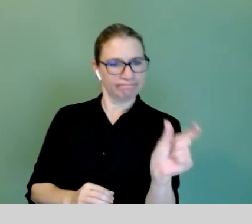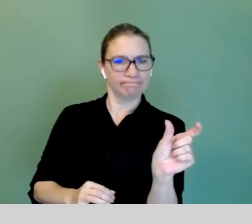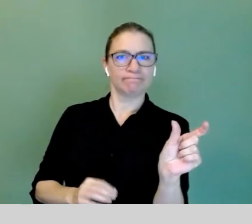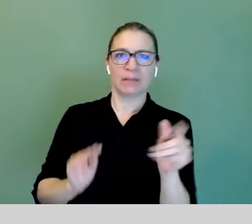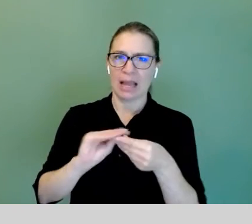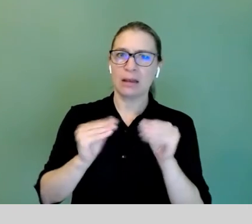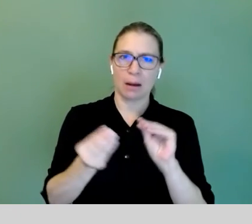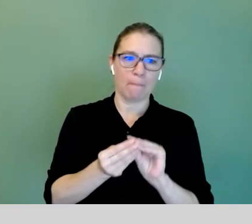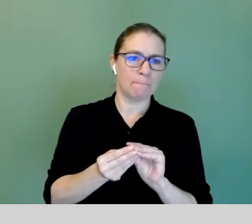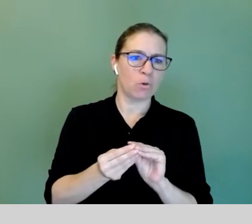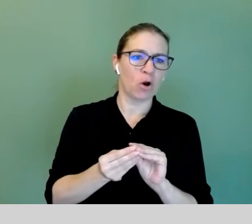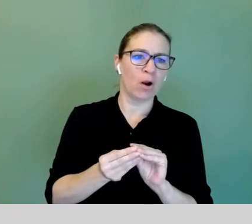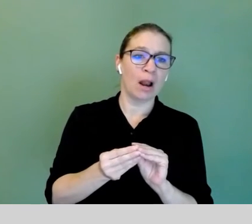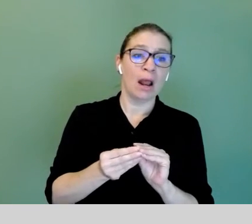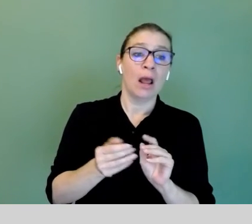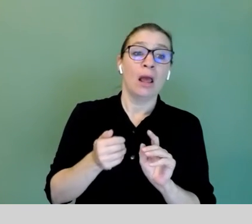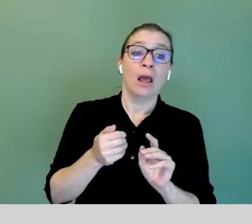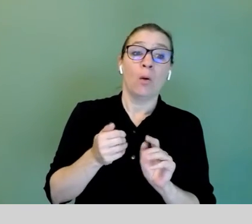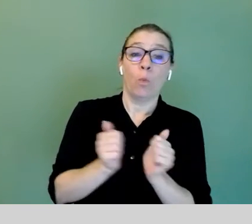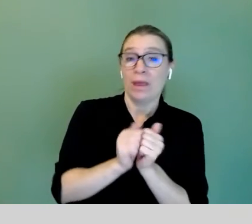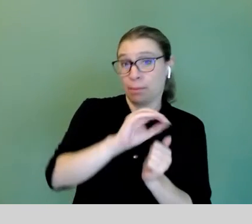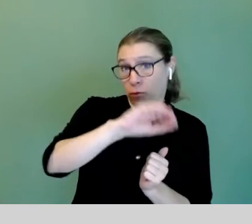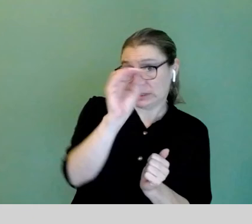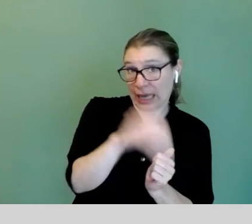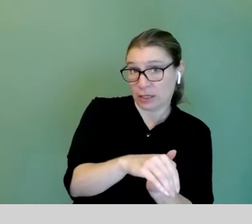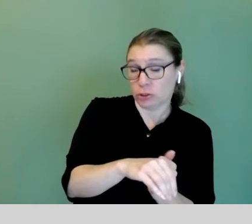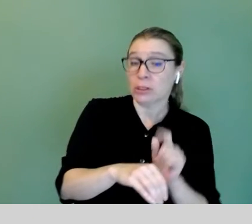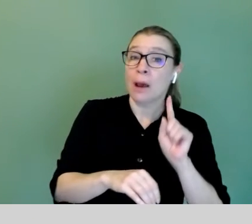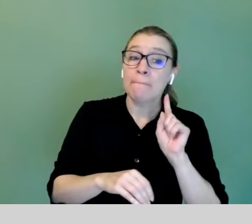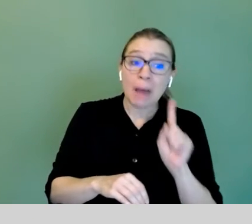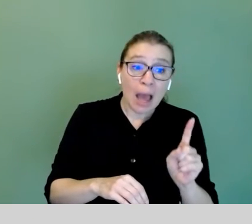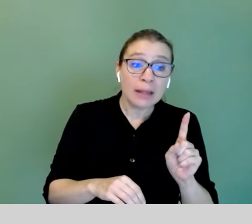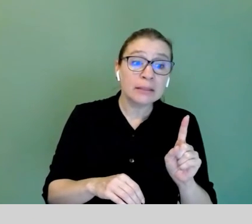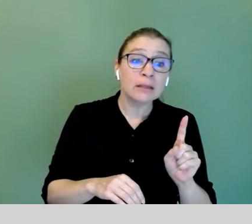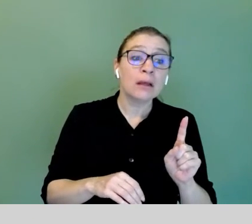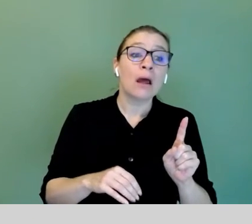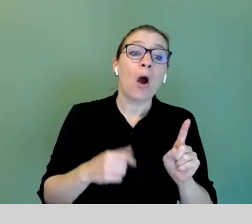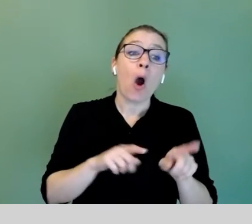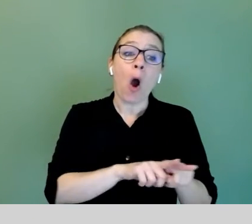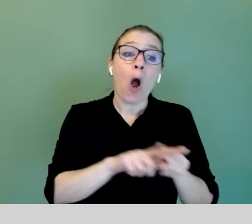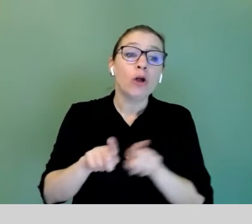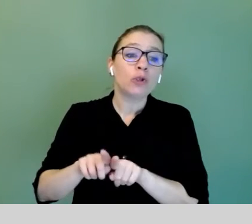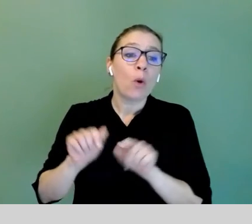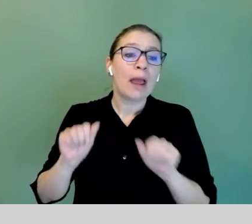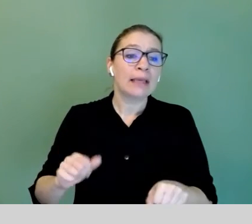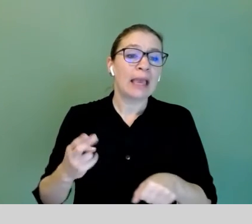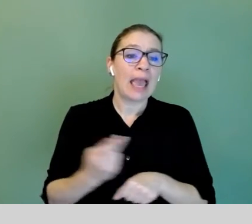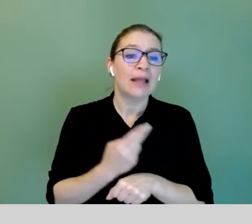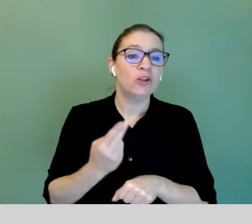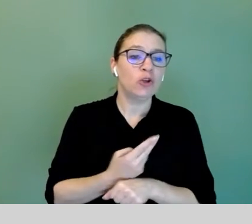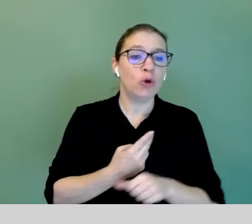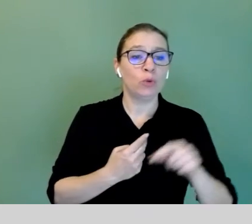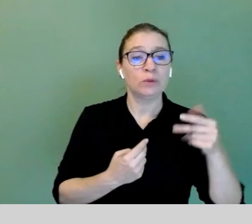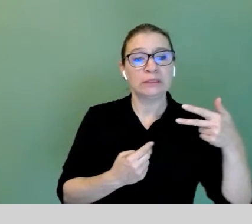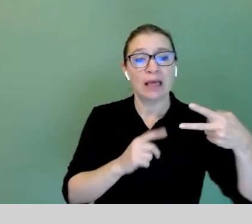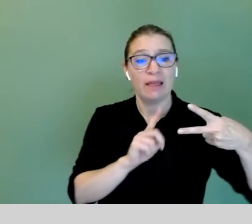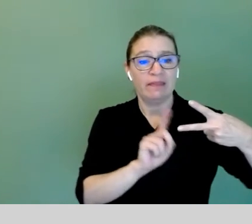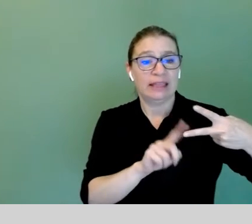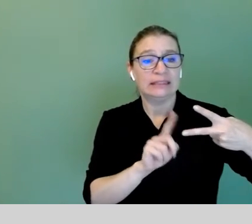and represent this number as percentages. But when I'm printing it, I can also use the percent format